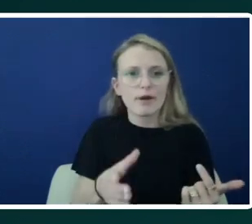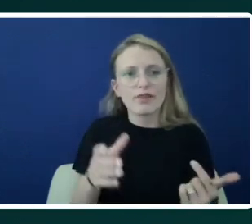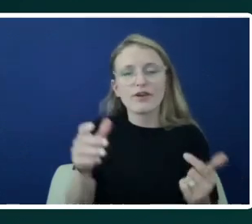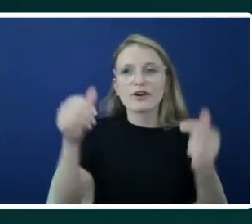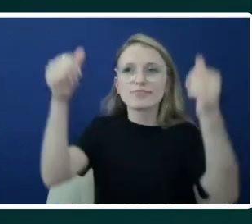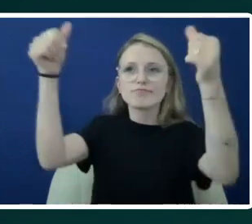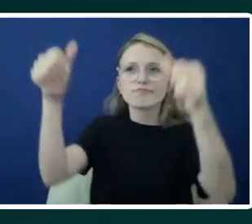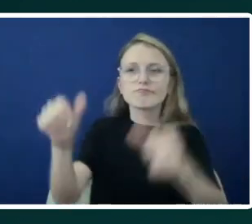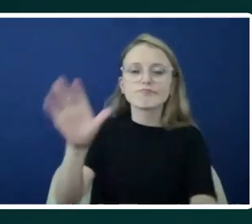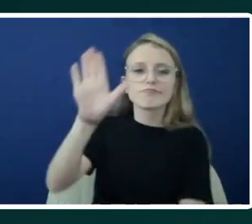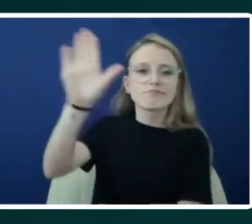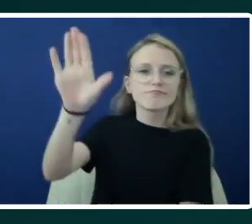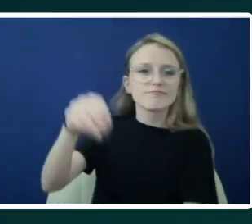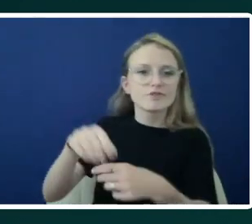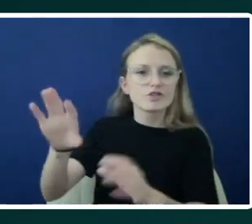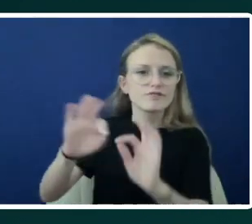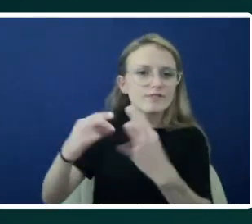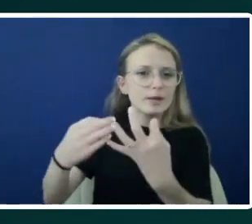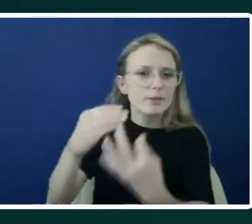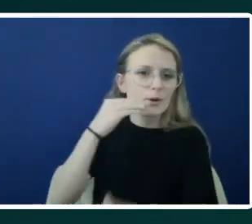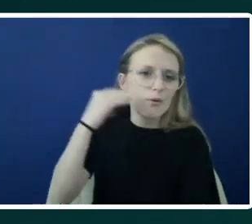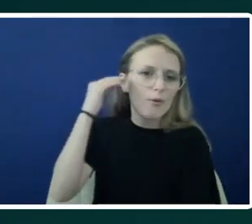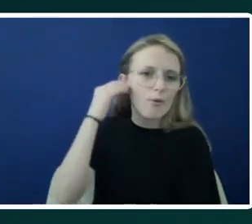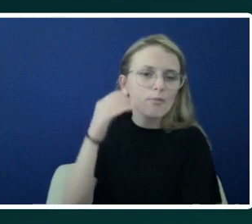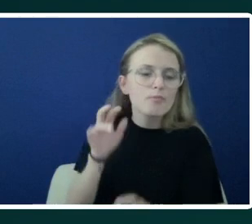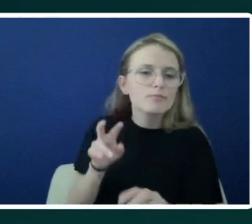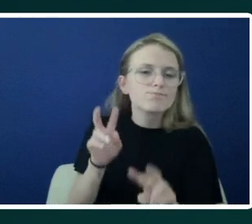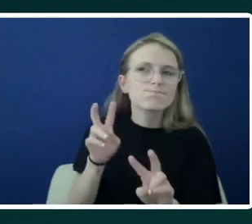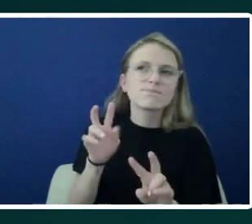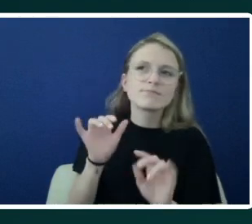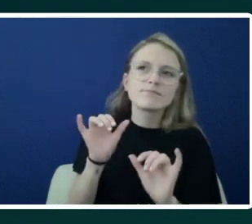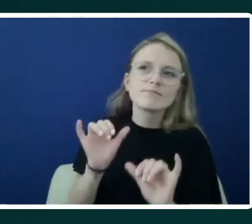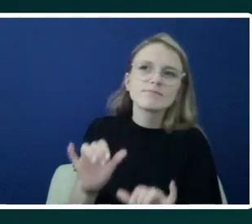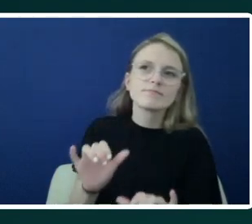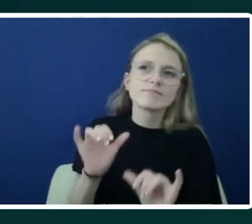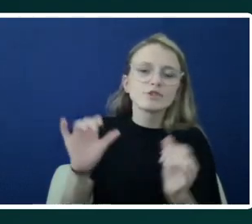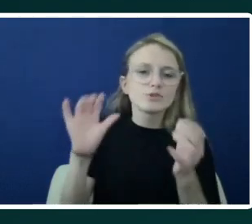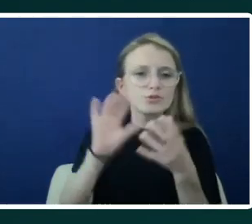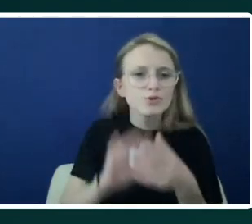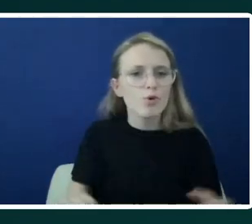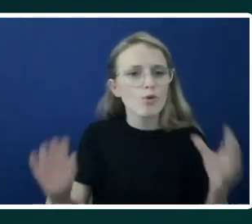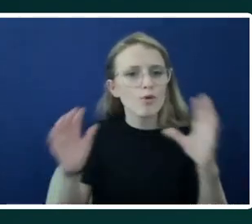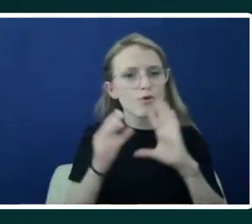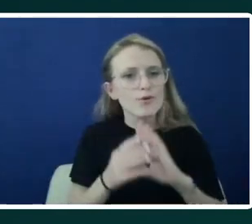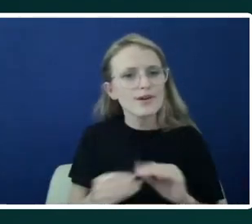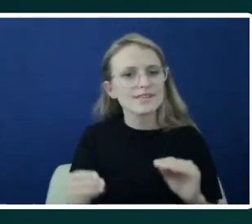And so, it was through stories, through being able to interview her and others,